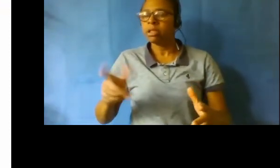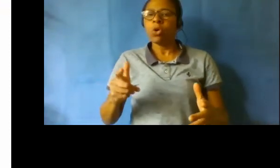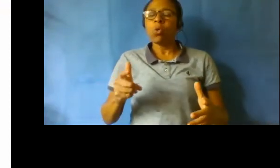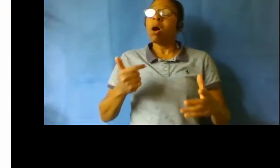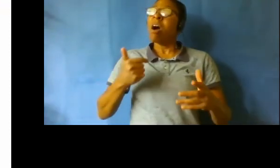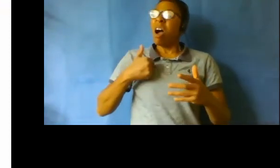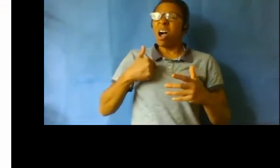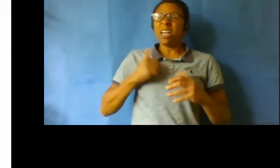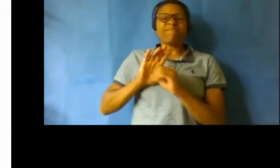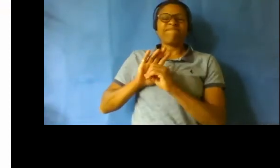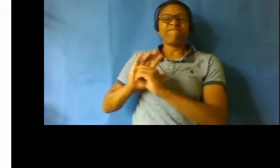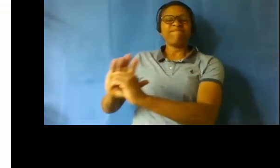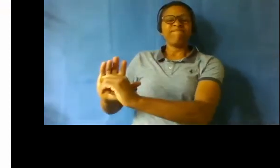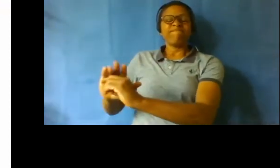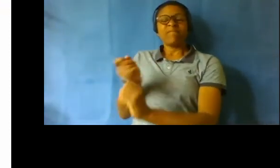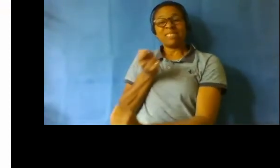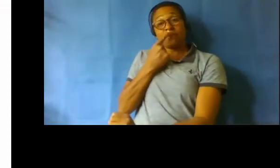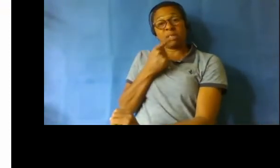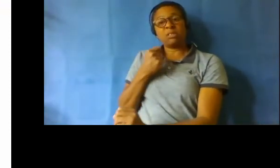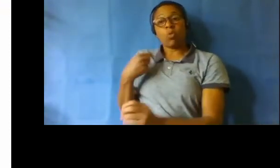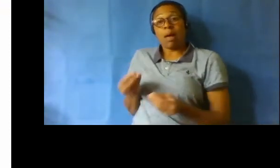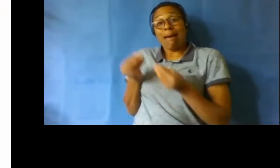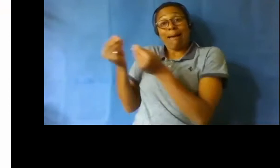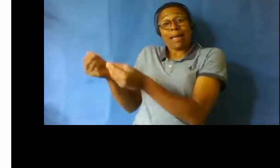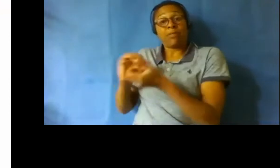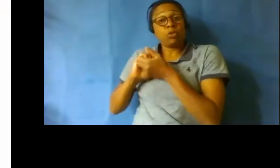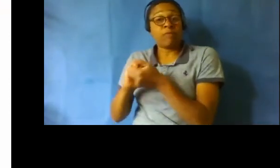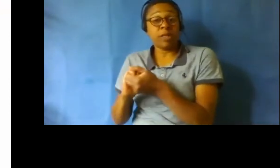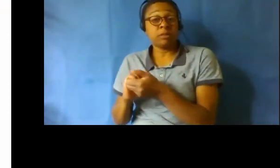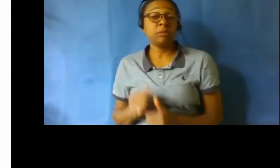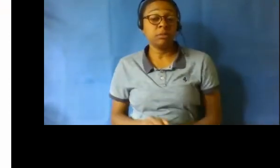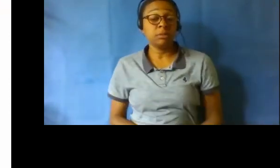run out from its mental health is hugely taboo in Jamaican culture and as I get